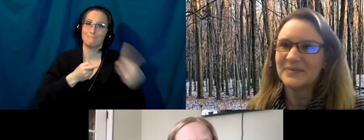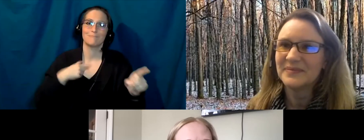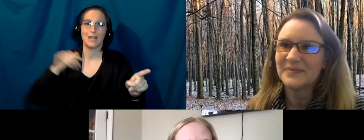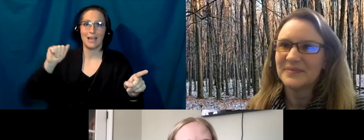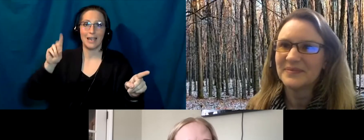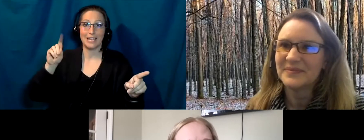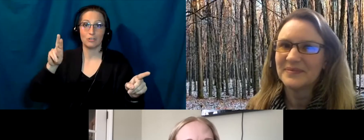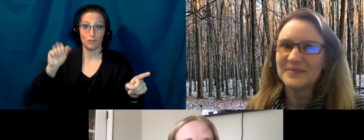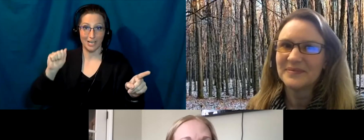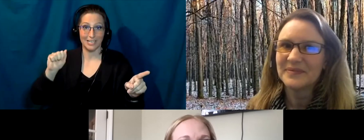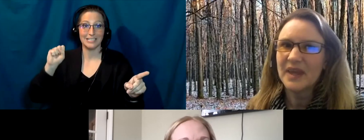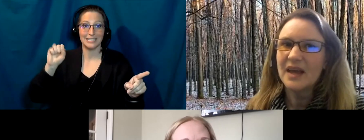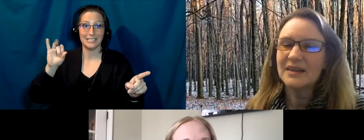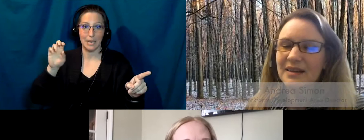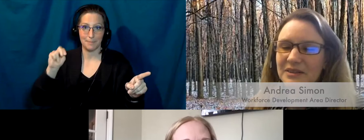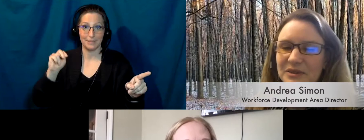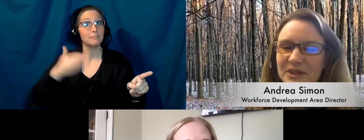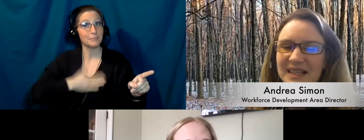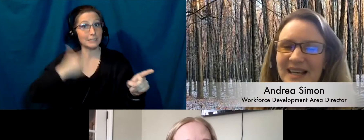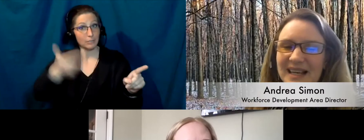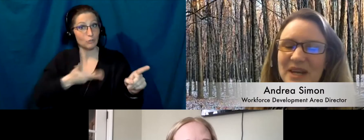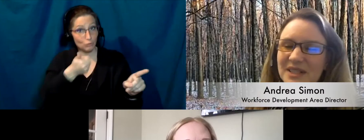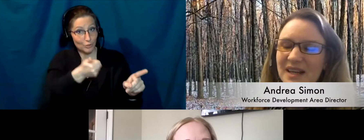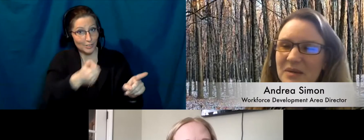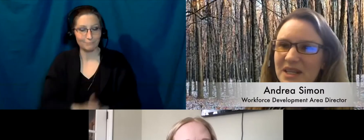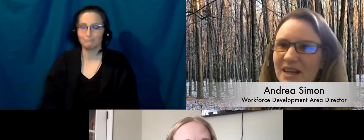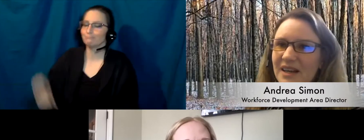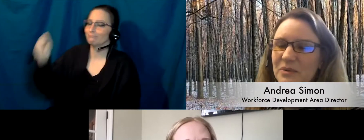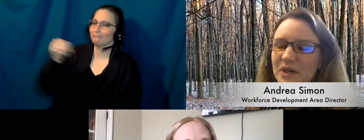like to introduce yourself? >>Andrea: Certainly I'm Andrea Simon.